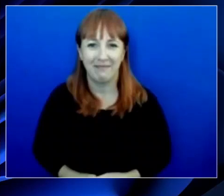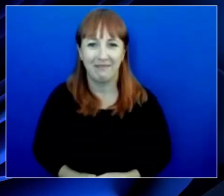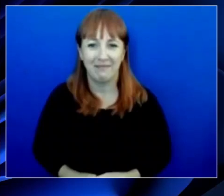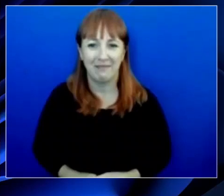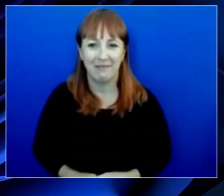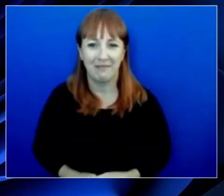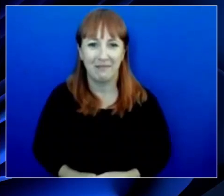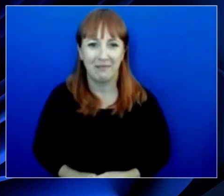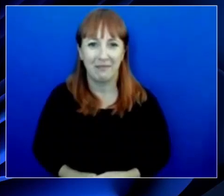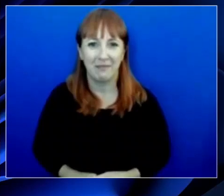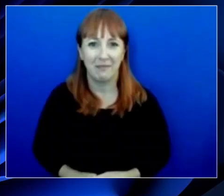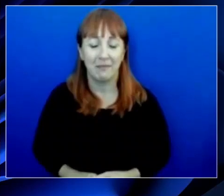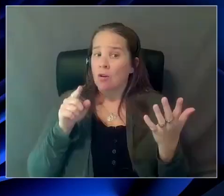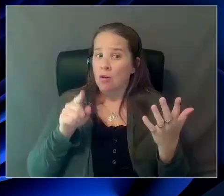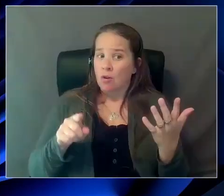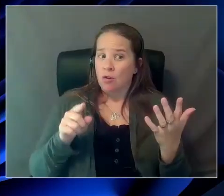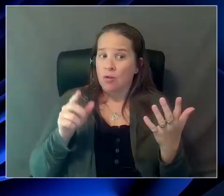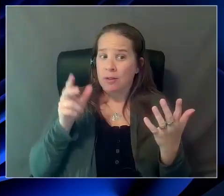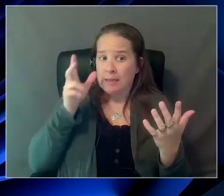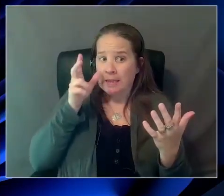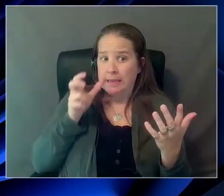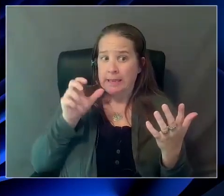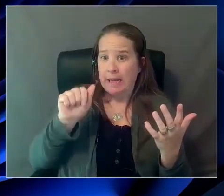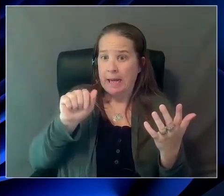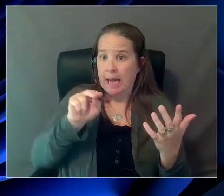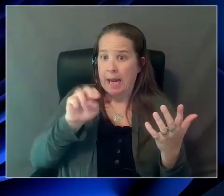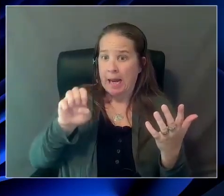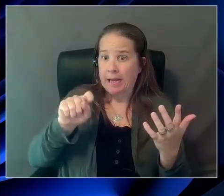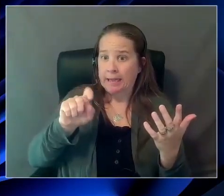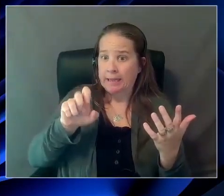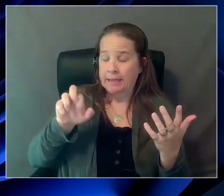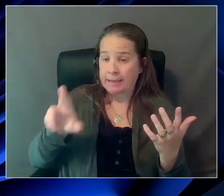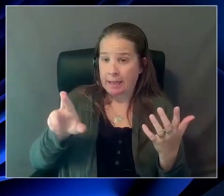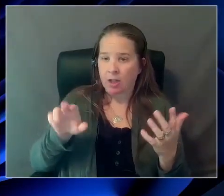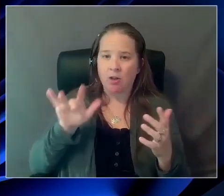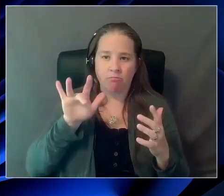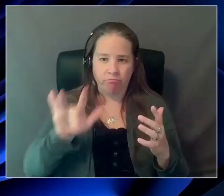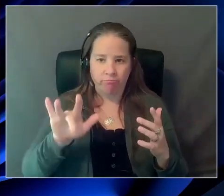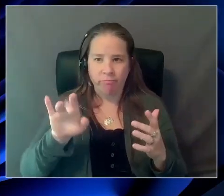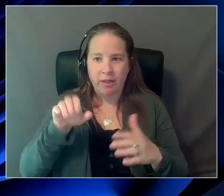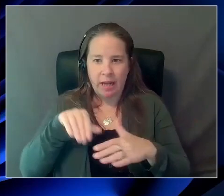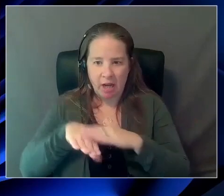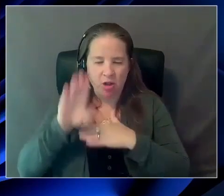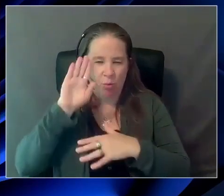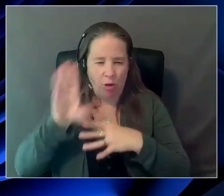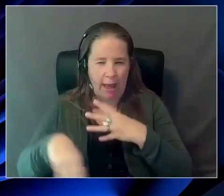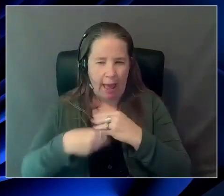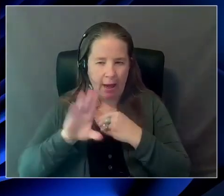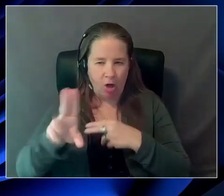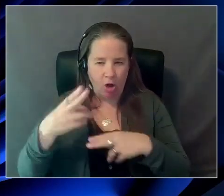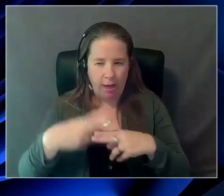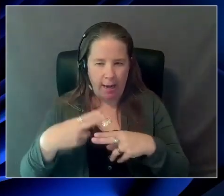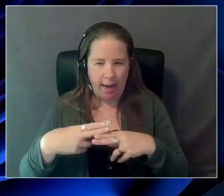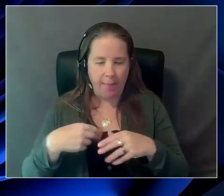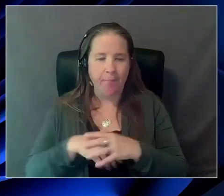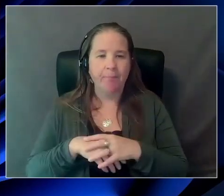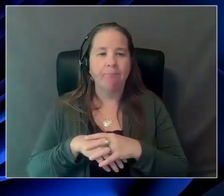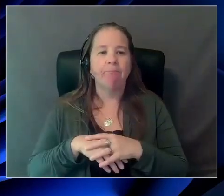So as you heard, it was Ann Taylor. I'm going to press enter that will add her name